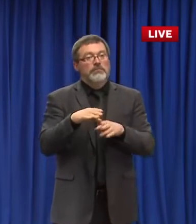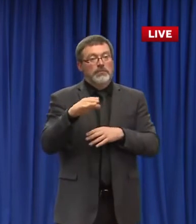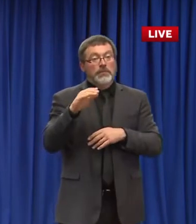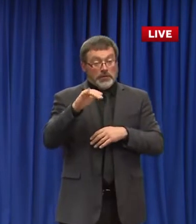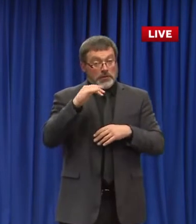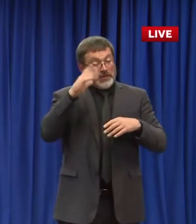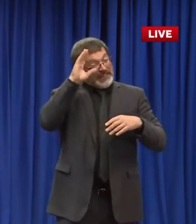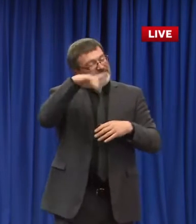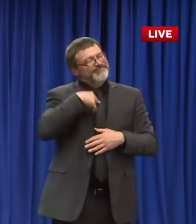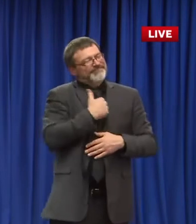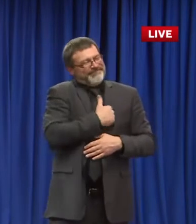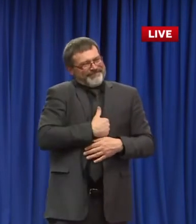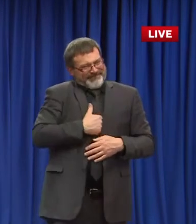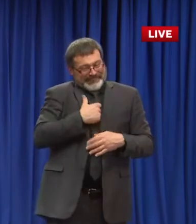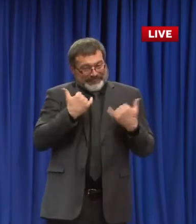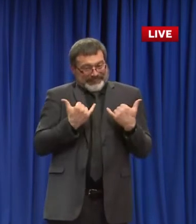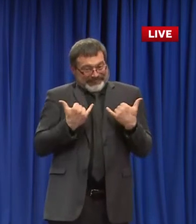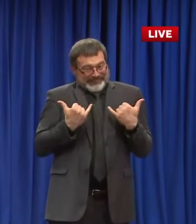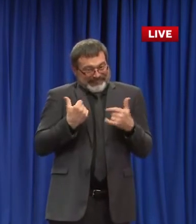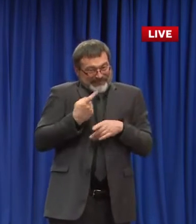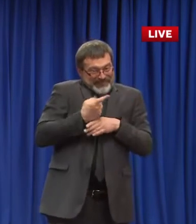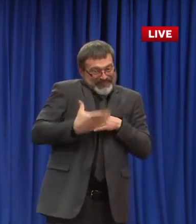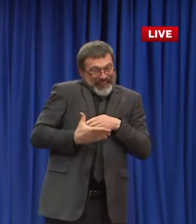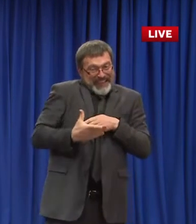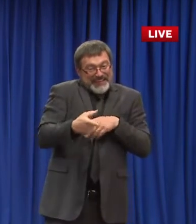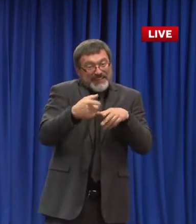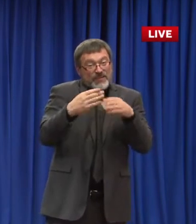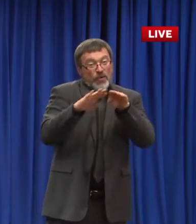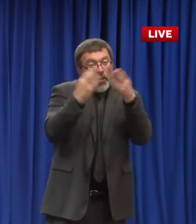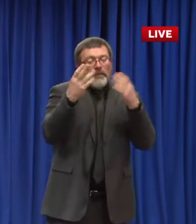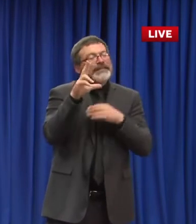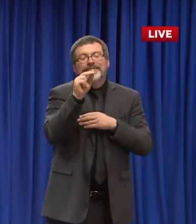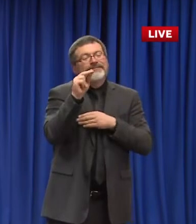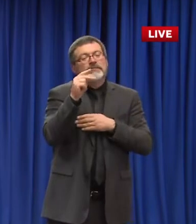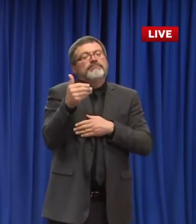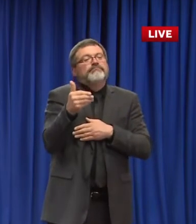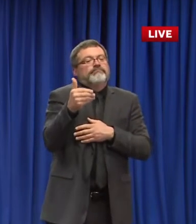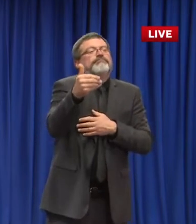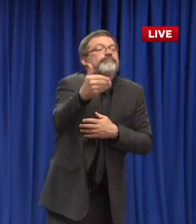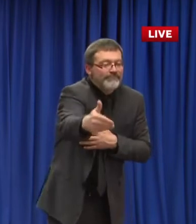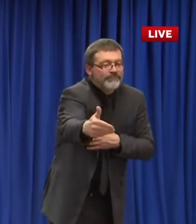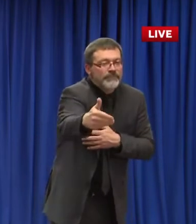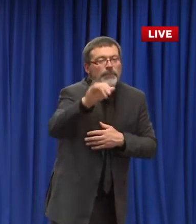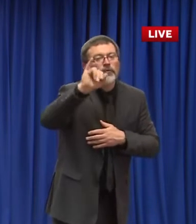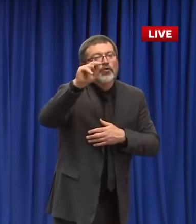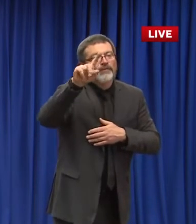I KNOW IT’S I’M GIVING A PRESS CONFERENCE AND IT’S ABOUT 85 90 DEGREES OUTSIDE. AND UNFORTUNATELY BEACHES WILL NOT BE OPEN THIS WEEKEND.